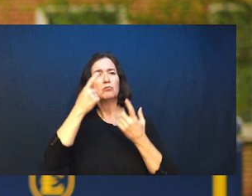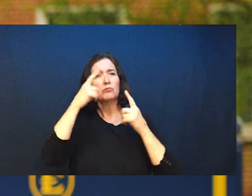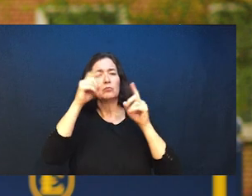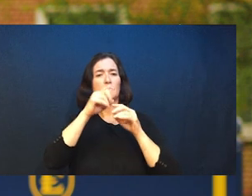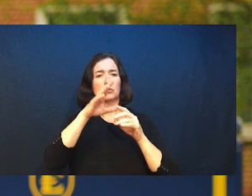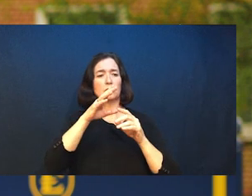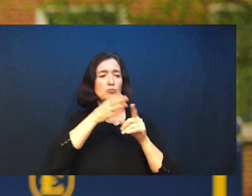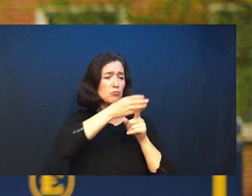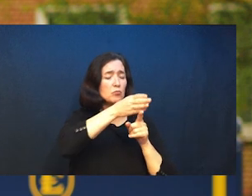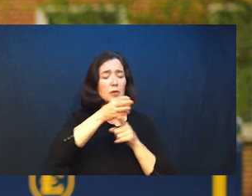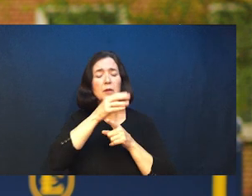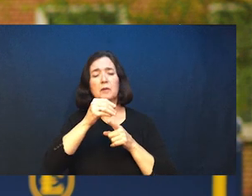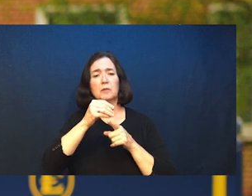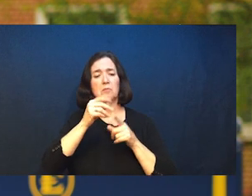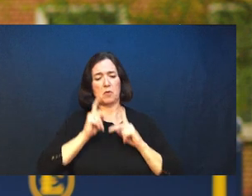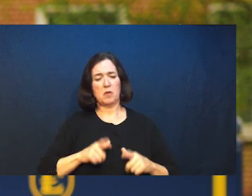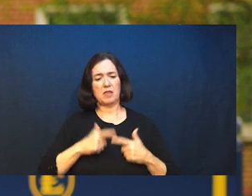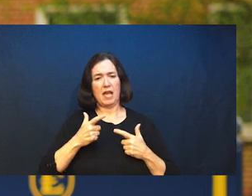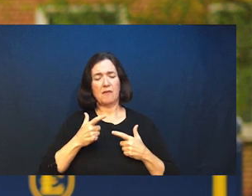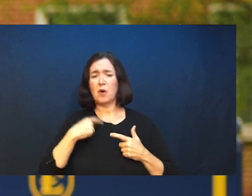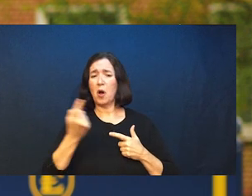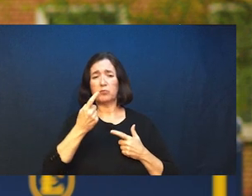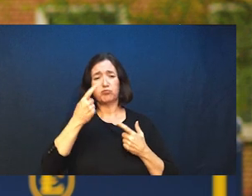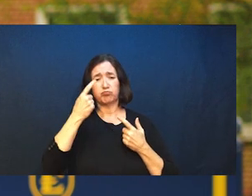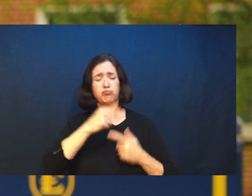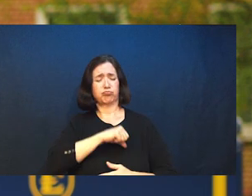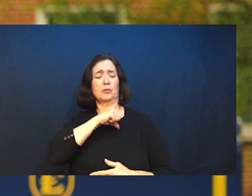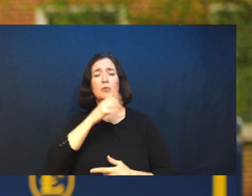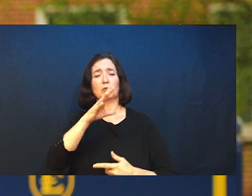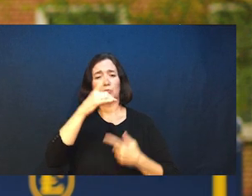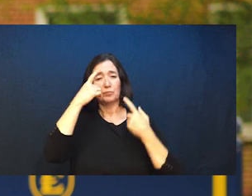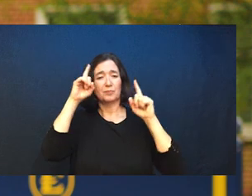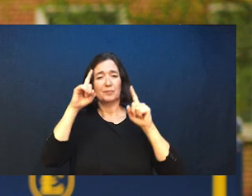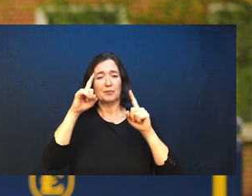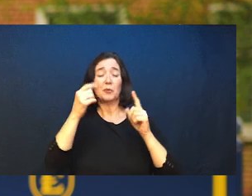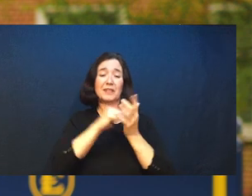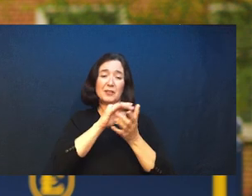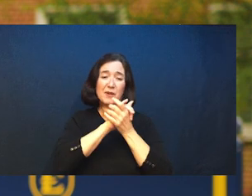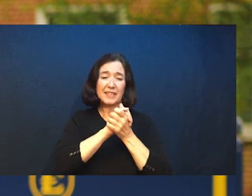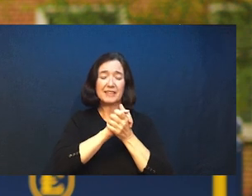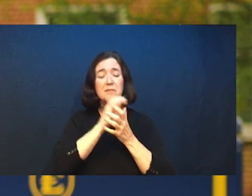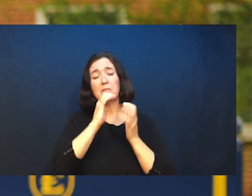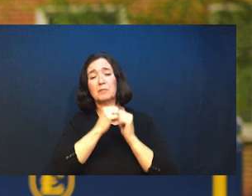We will always take great pride in your achievements. Graduates, again, congratulations and best wishes on a successful career.